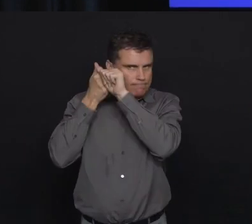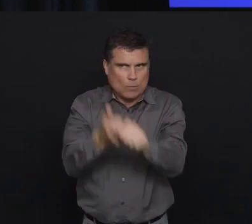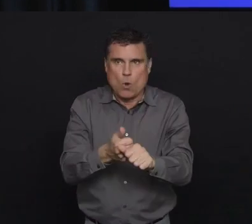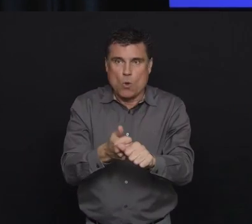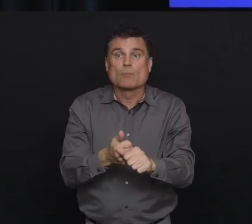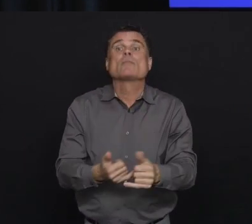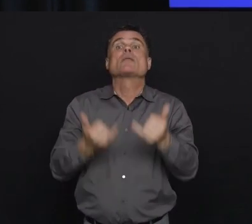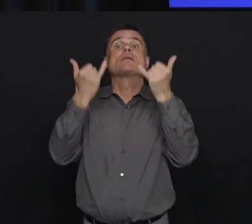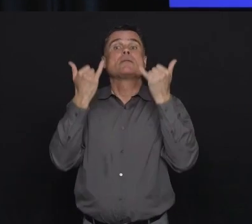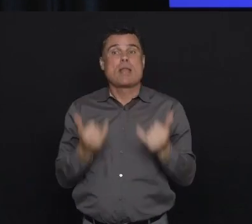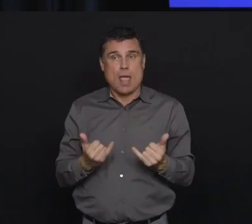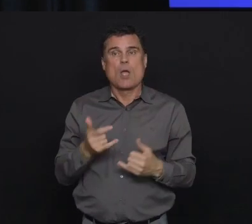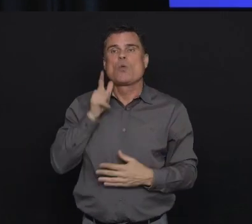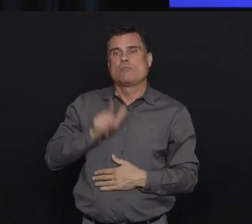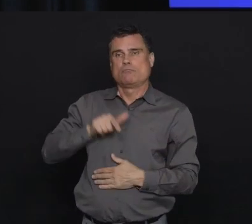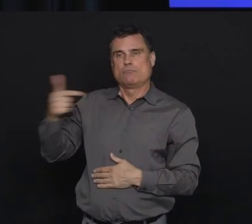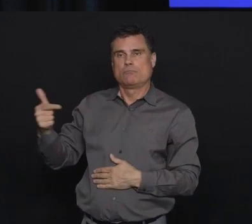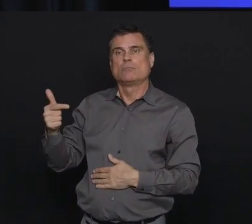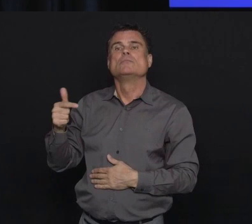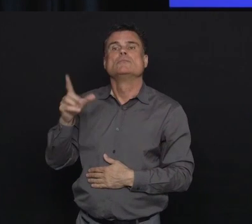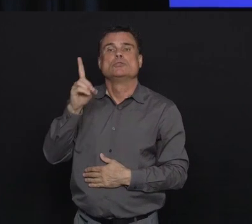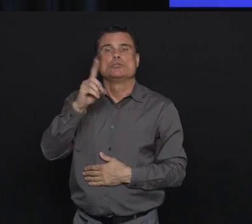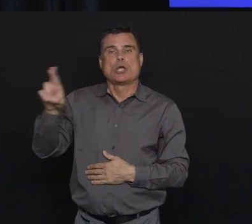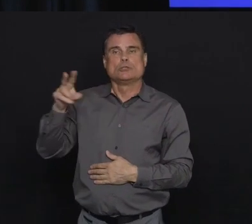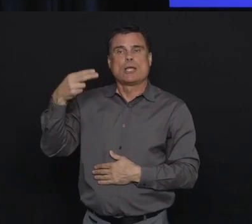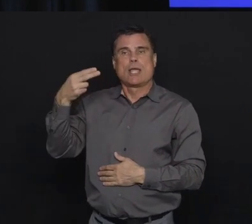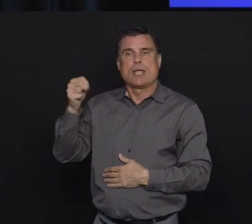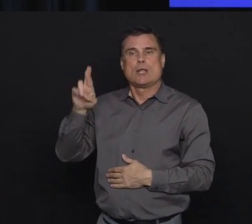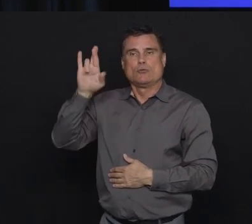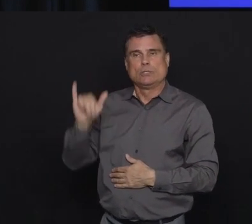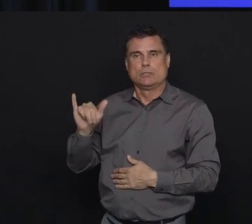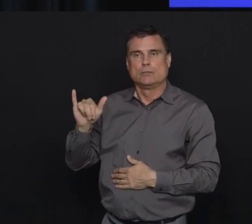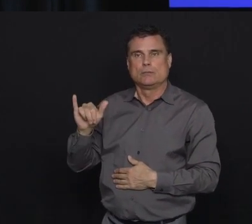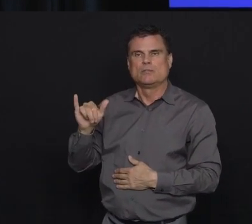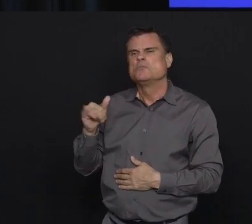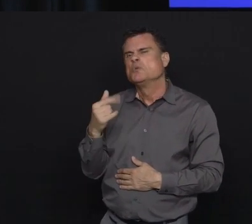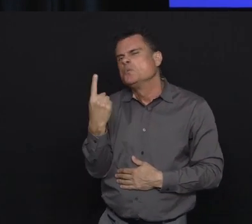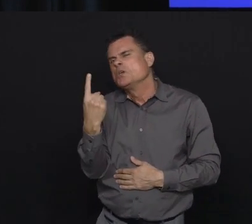Doctor Henry has a couple of additional announcements that are